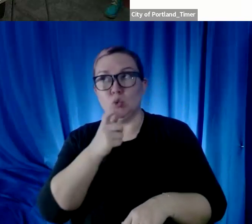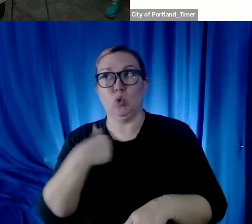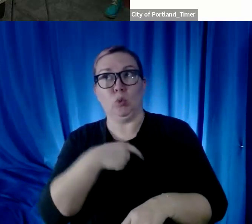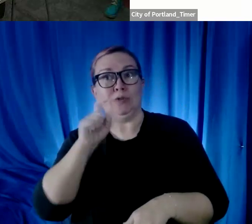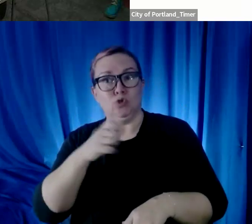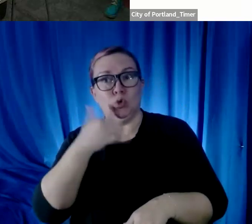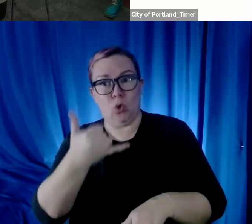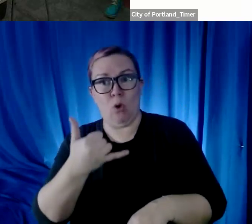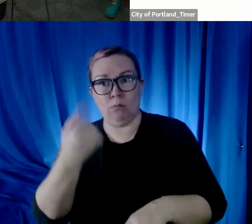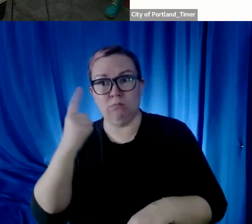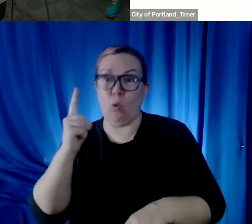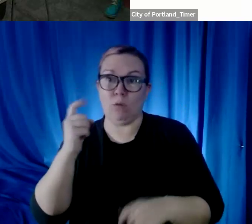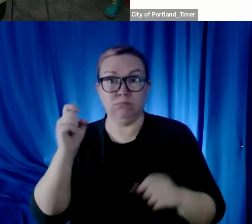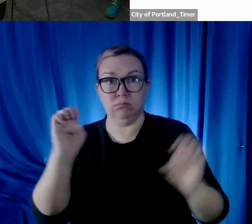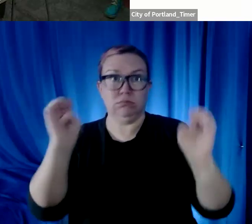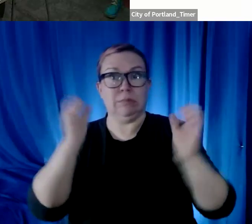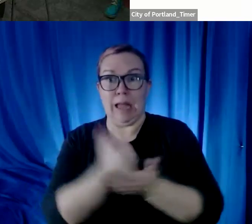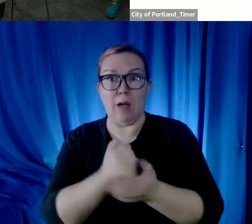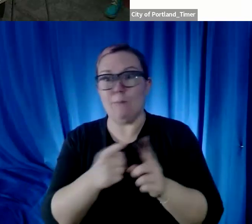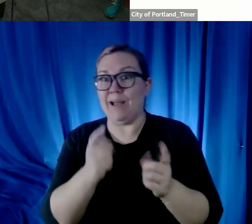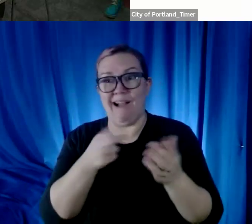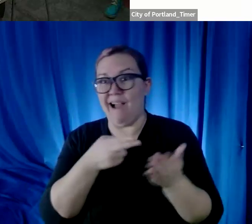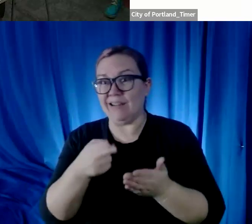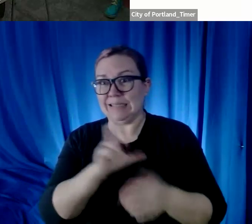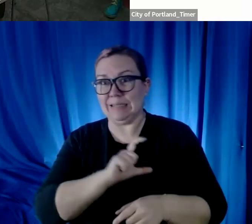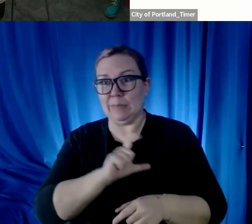But to be honest, the police have never actually helped me.